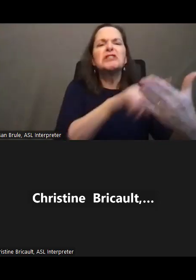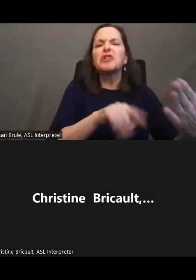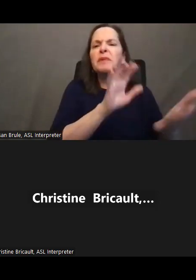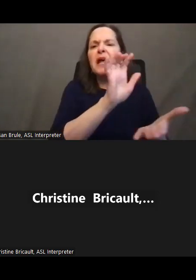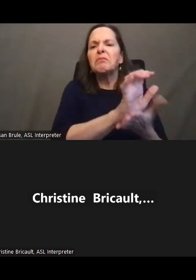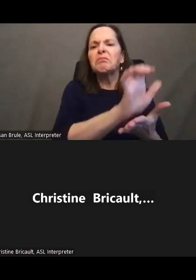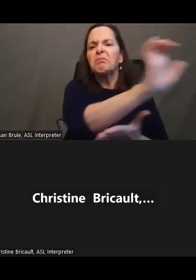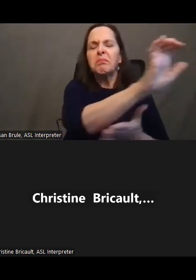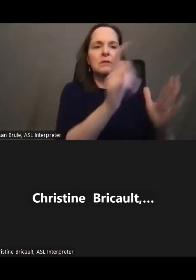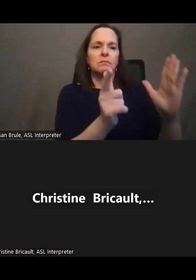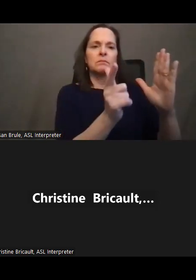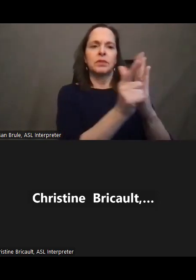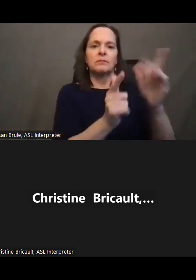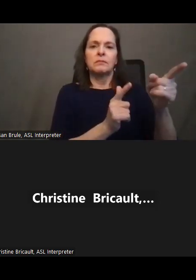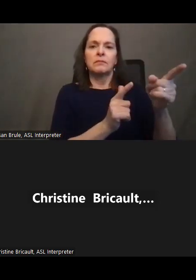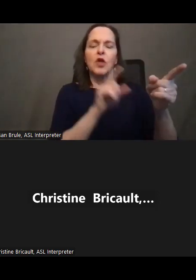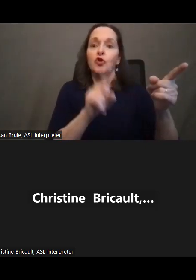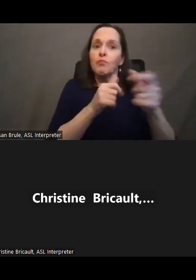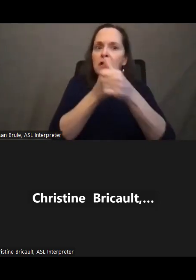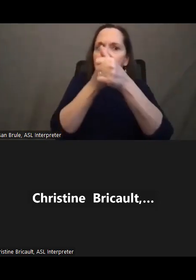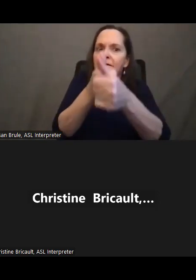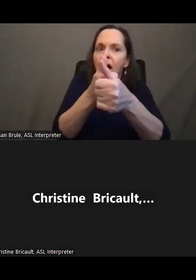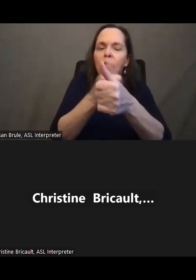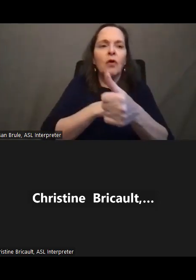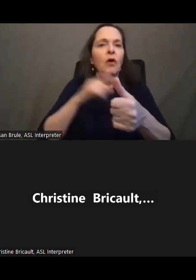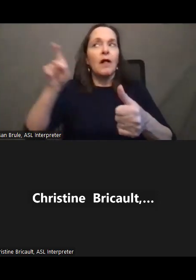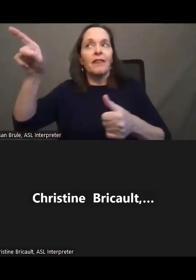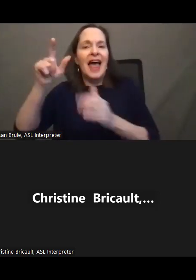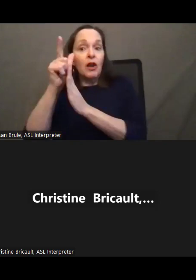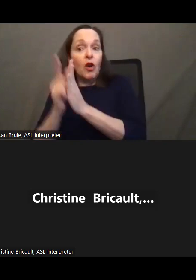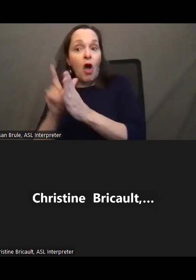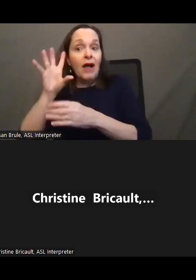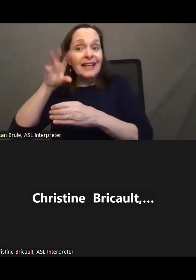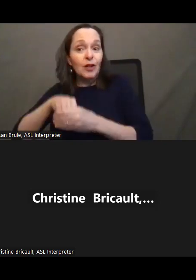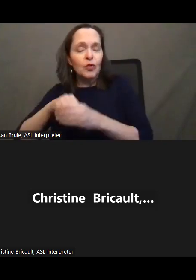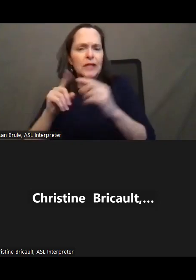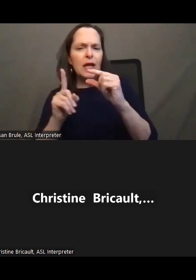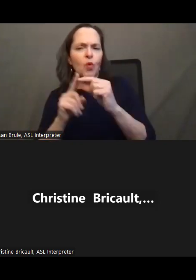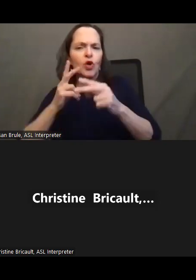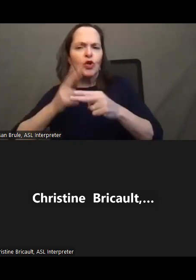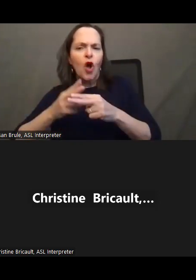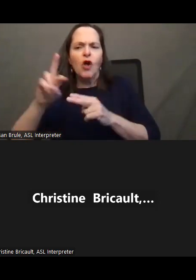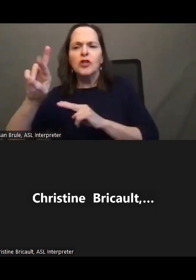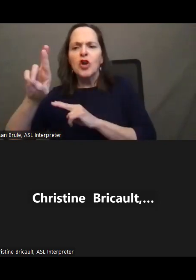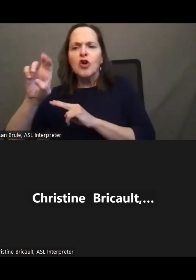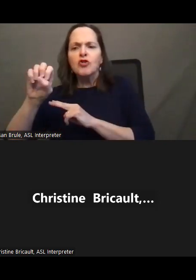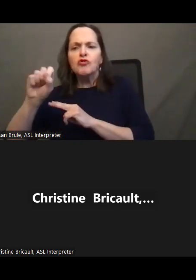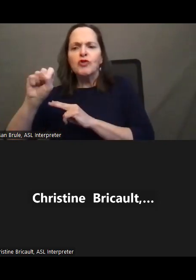accommodations, which is the concept that we're going to talk about a lot today, to people with disabilities in